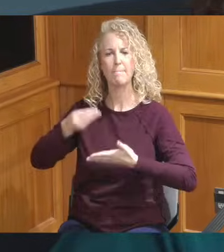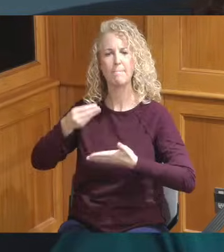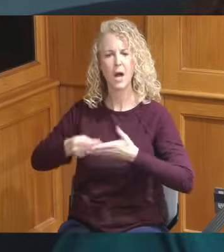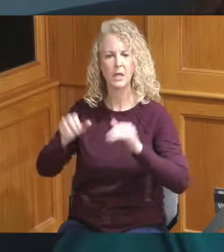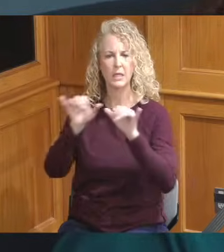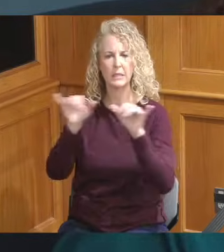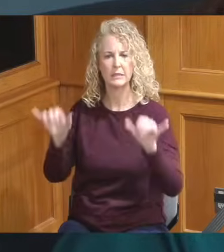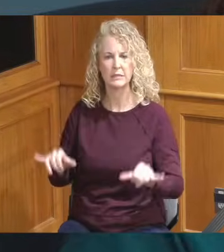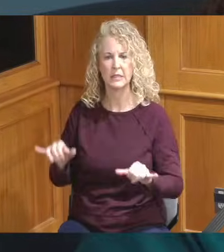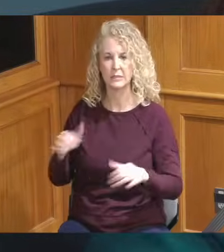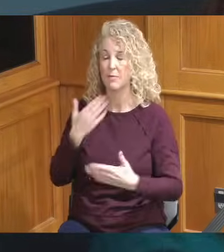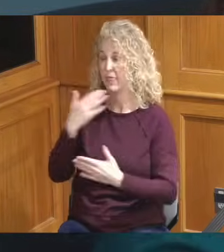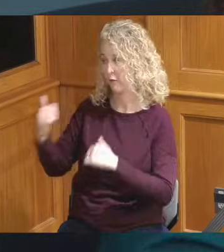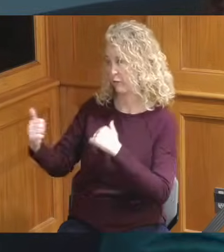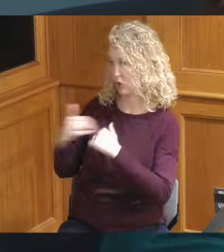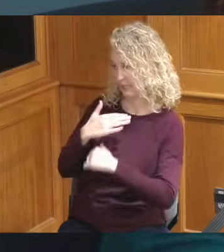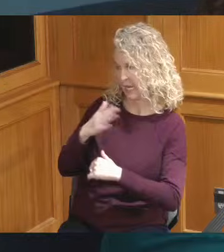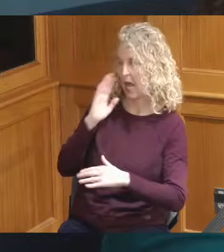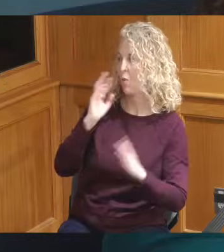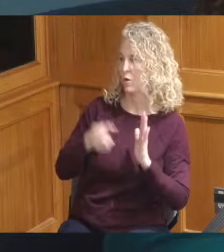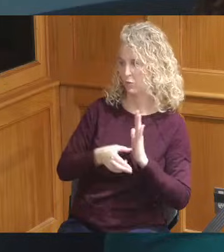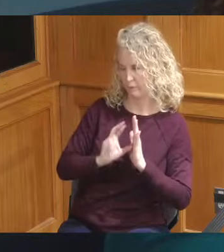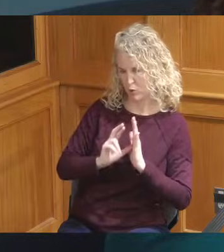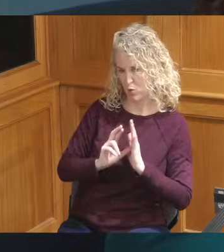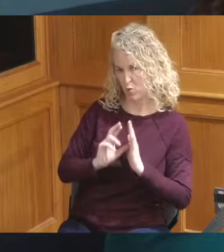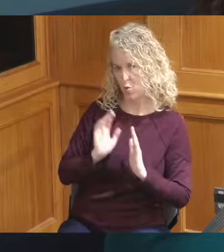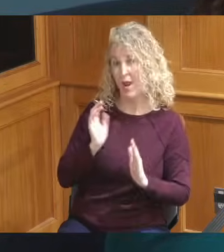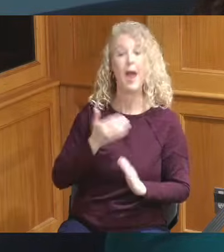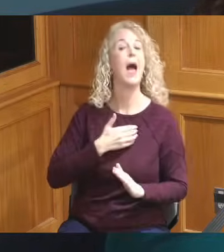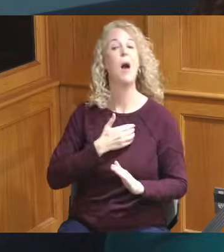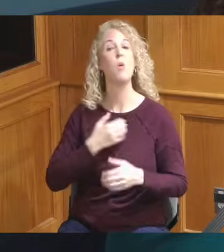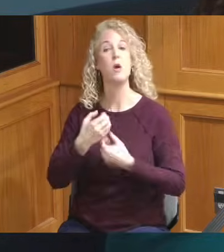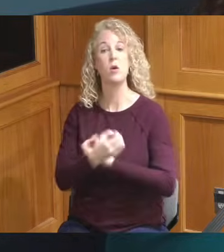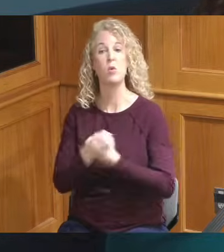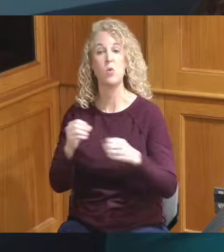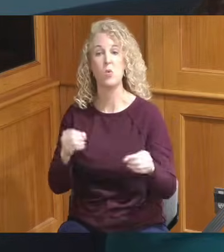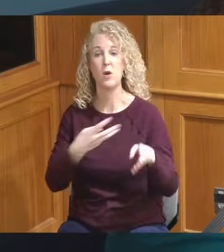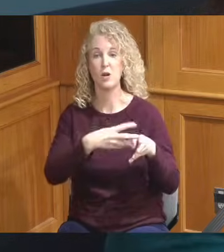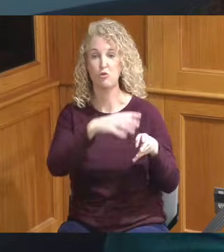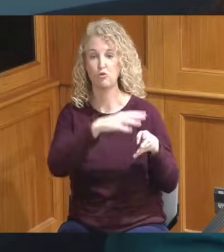to thank you for getting it to us. I'm going to review it. our organizational chart that's under